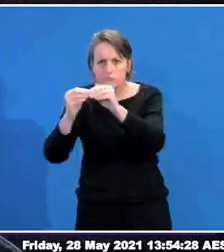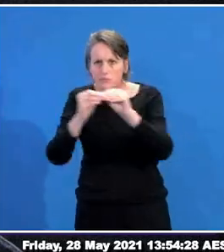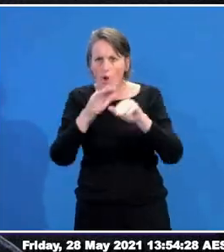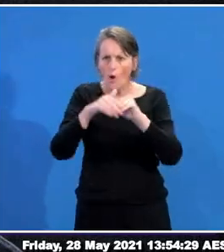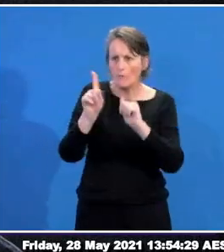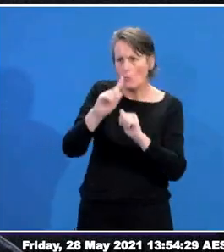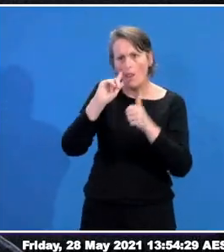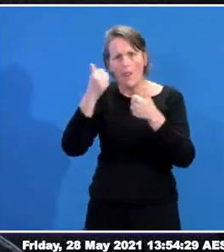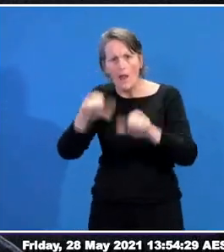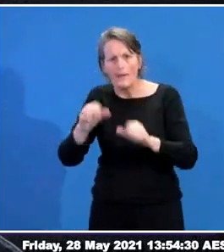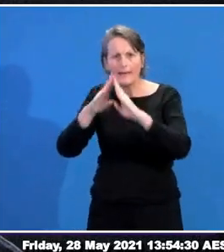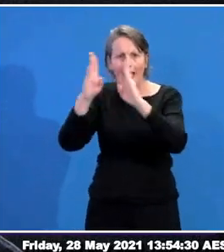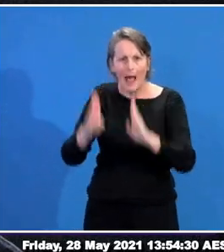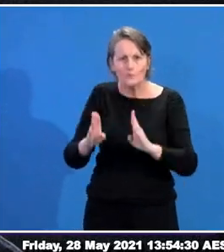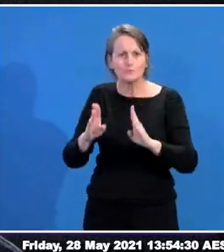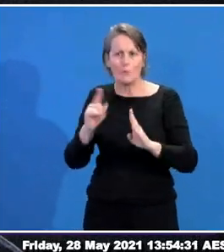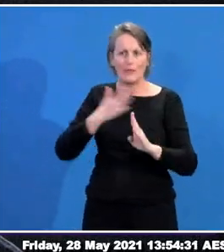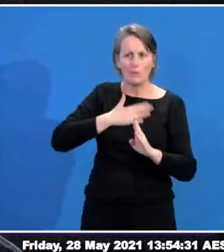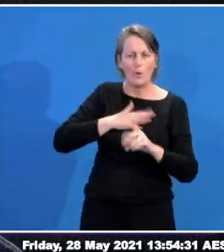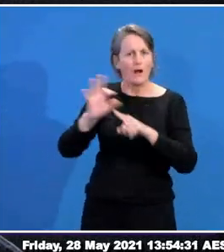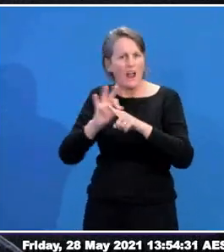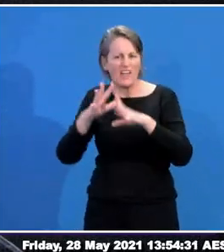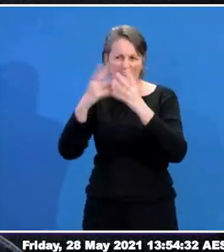We've seen some really good examples of that emerging as well.